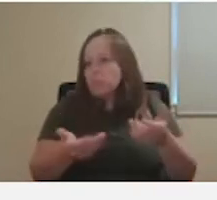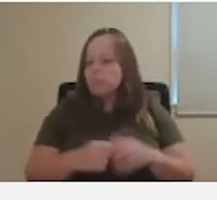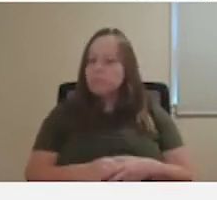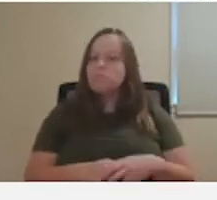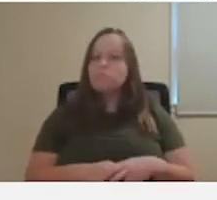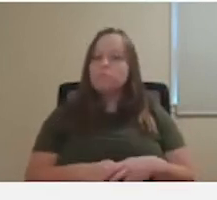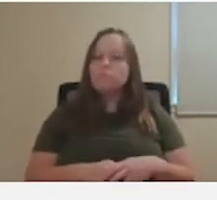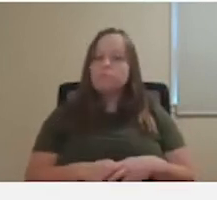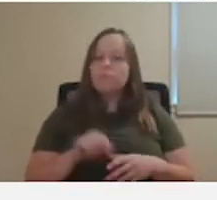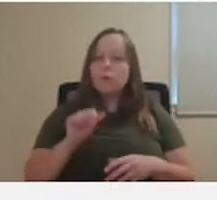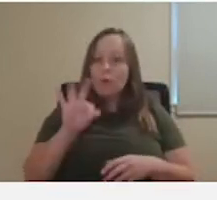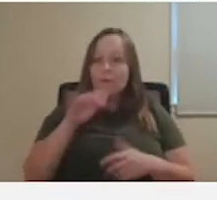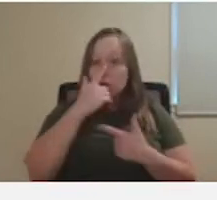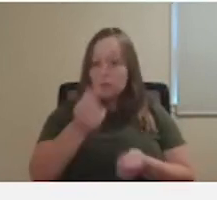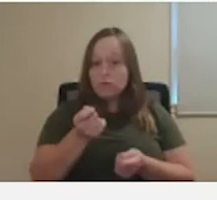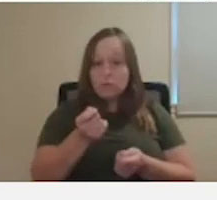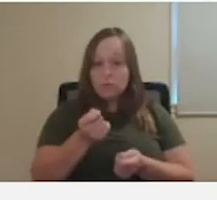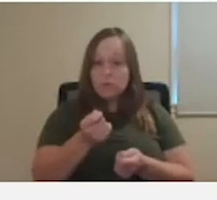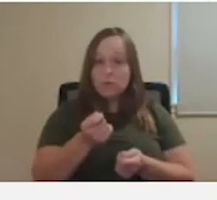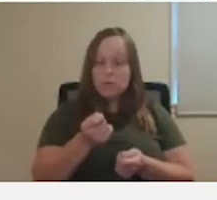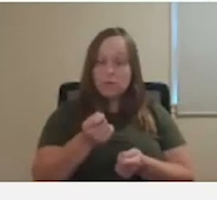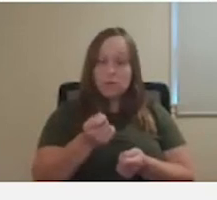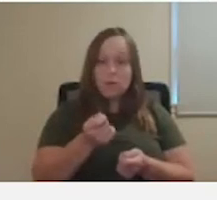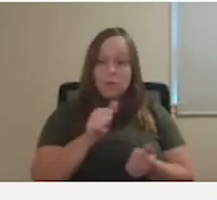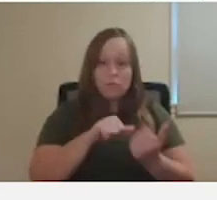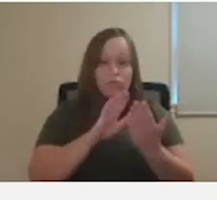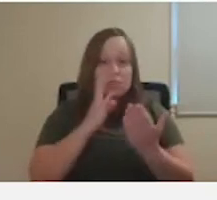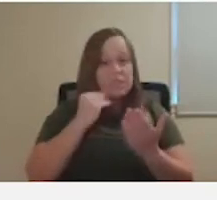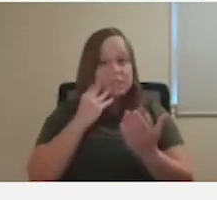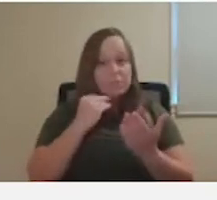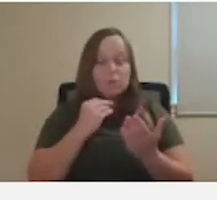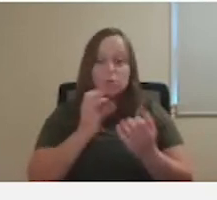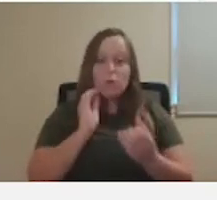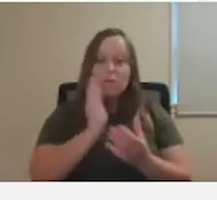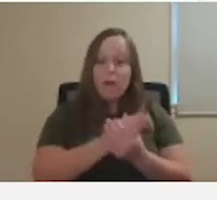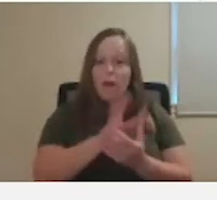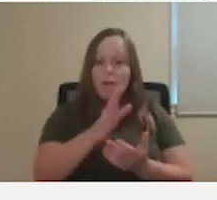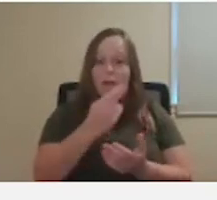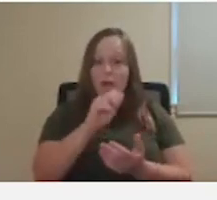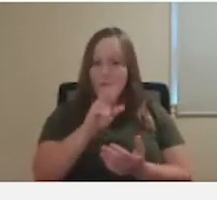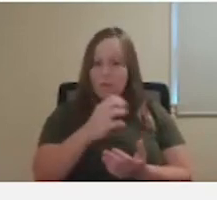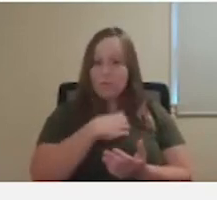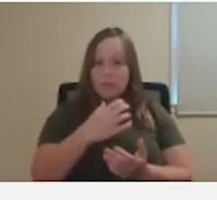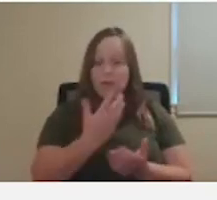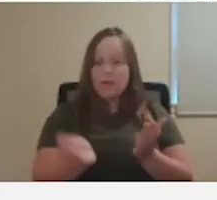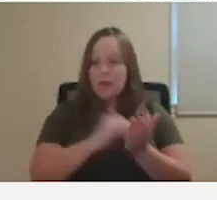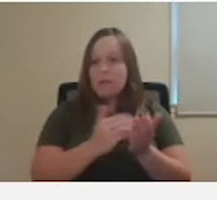And if you're interested-- if you run into an issue and you want to file a HAVA complaint, you can contact Your NY.